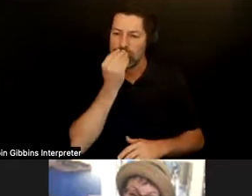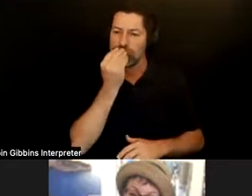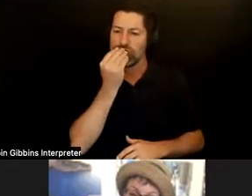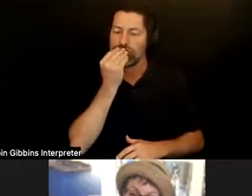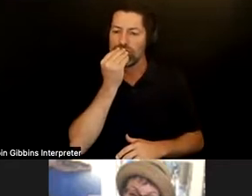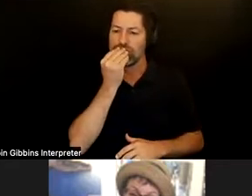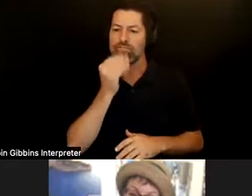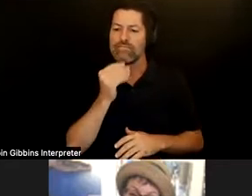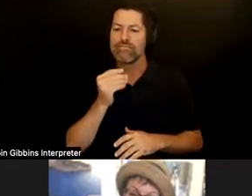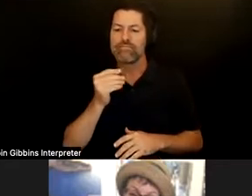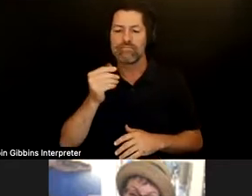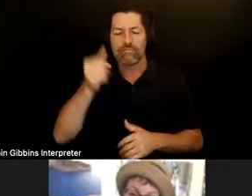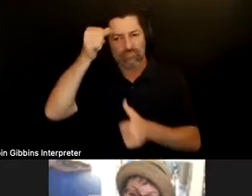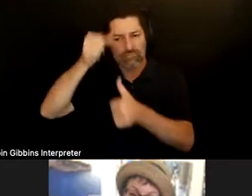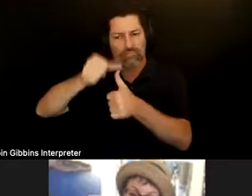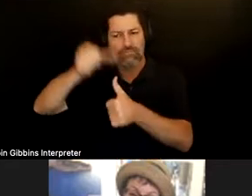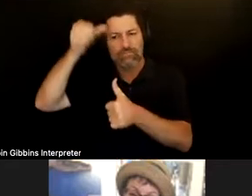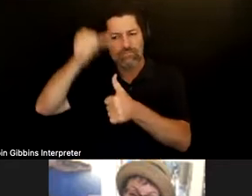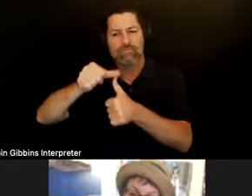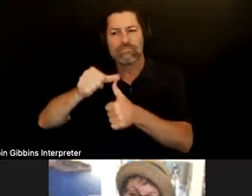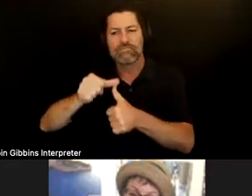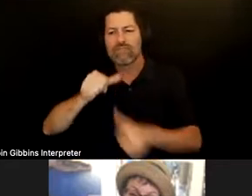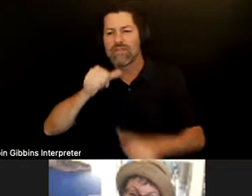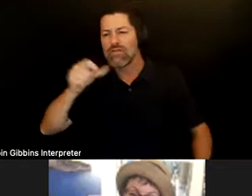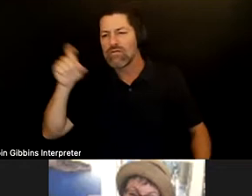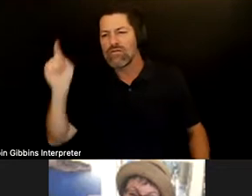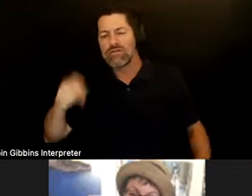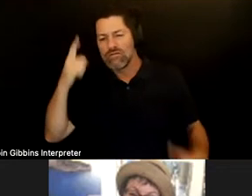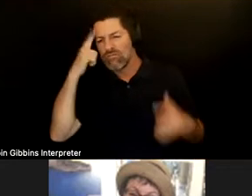reminding us that we need not be puffed up like the